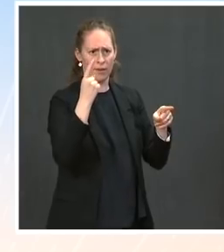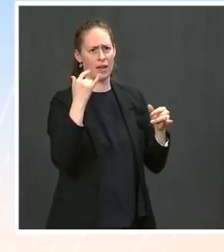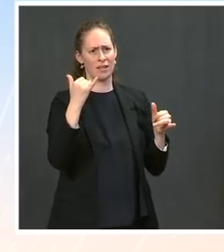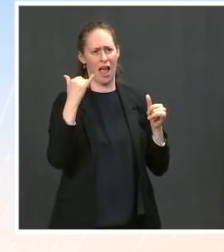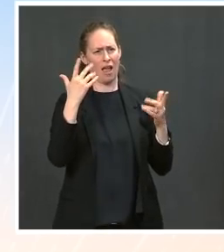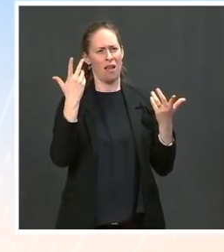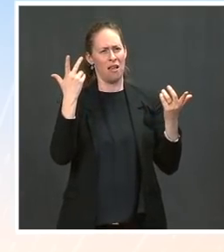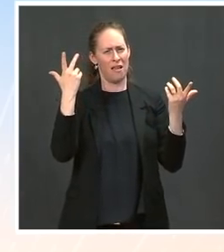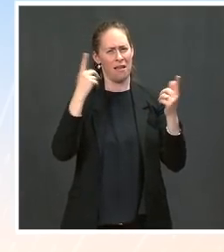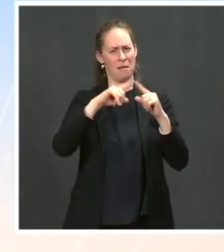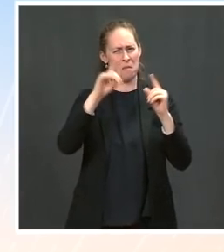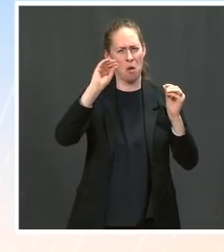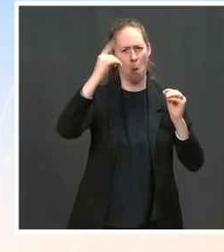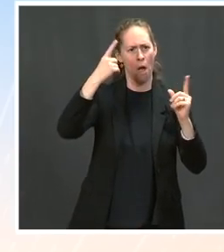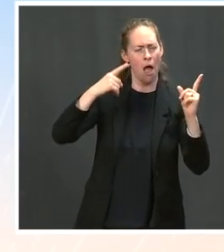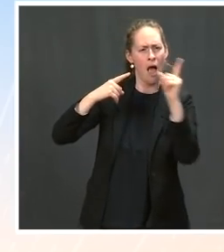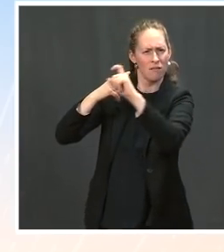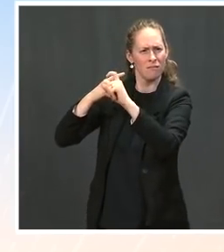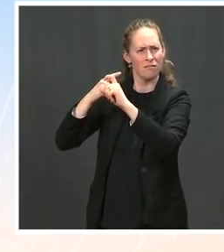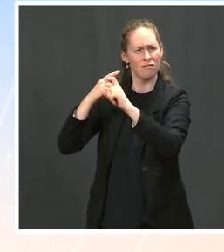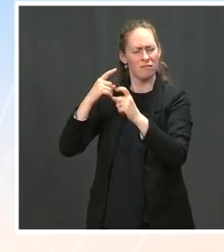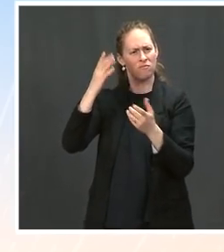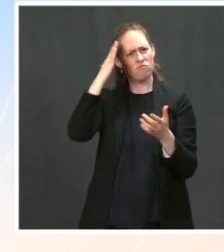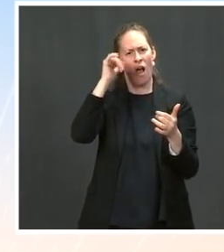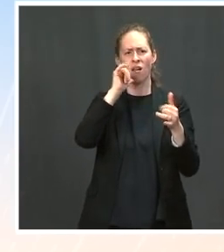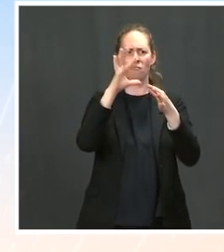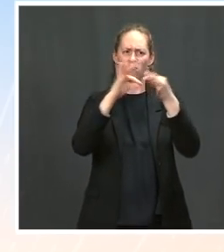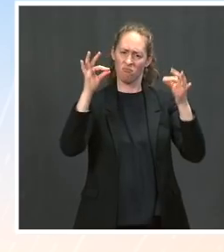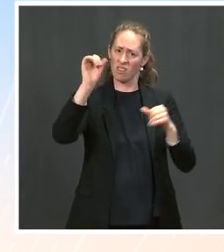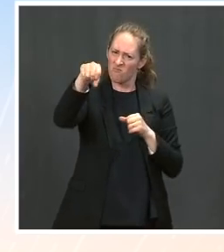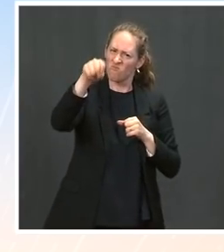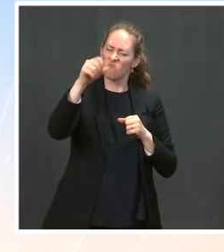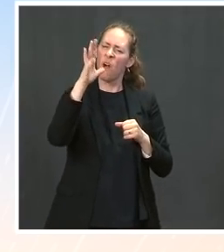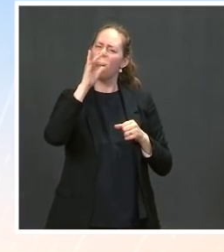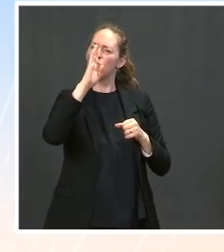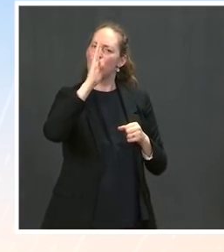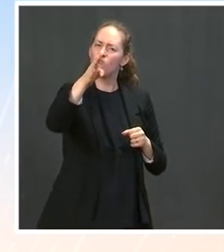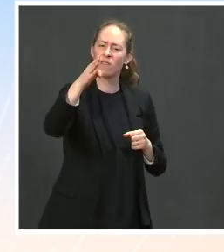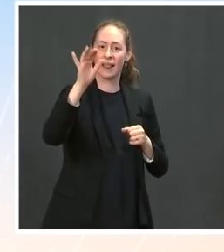Why not say, "This is what the President meant"? Ms. Psaki: Well, Yamiche, I think, you know,